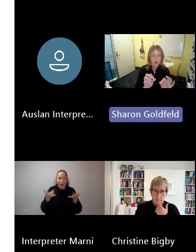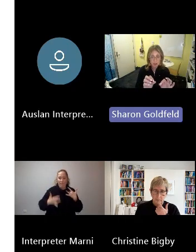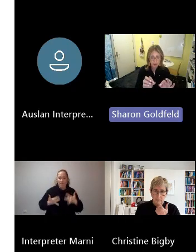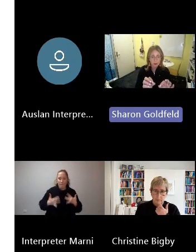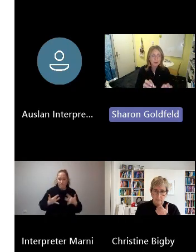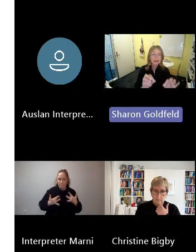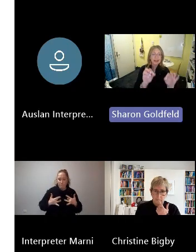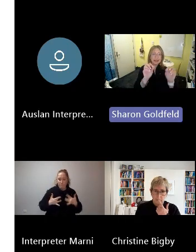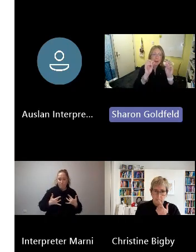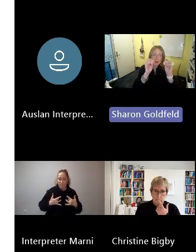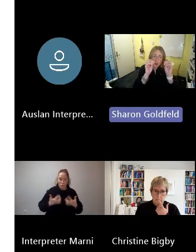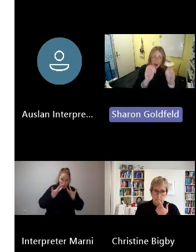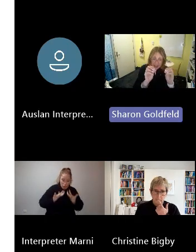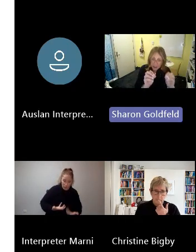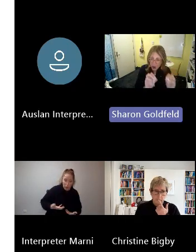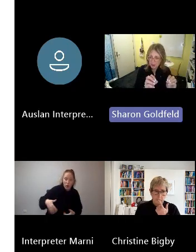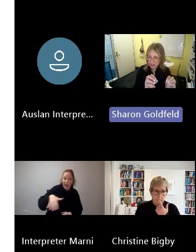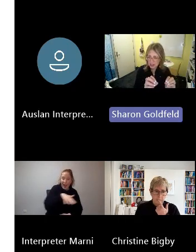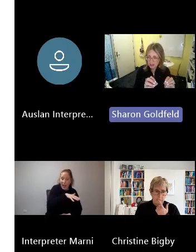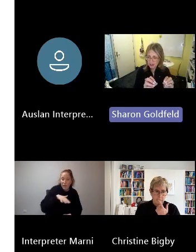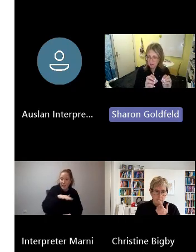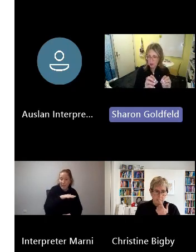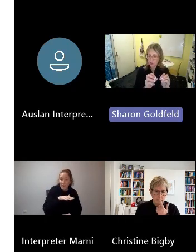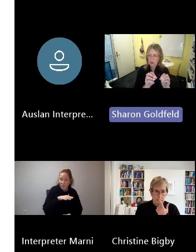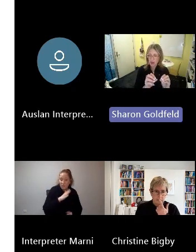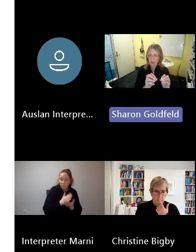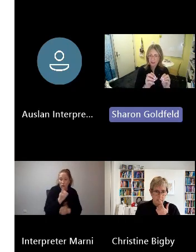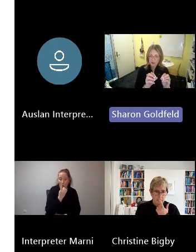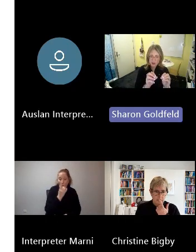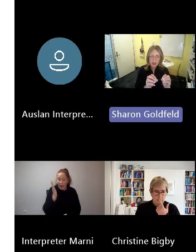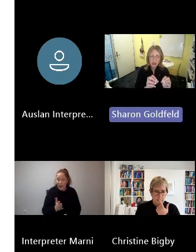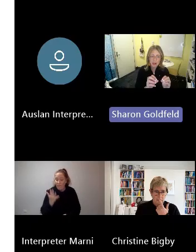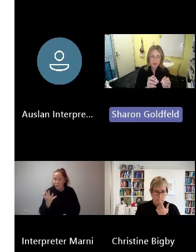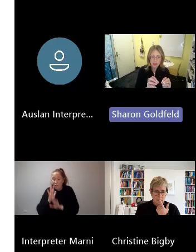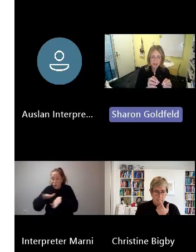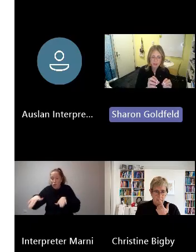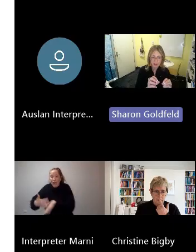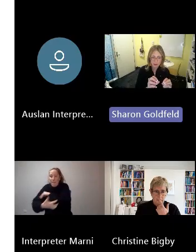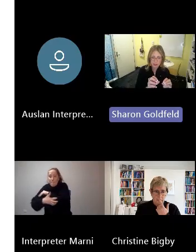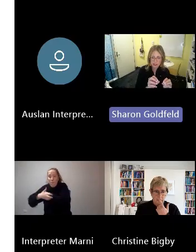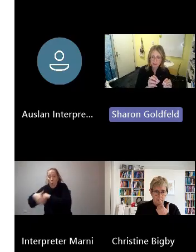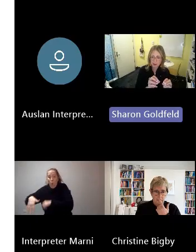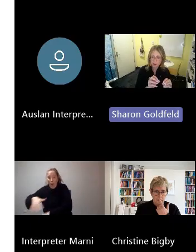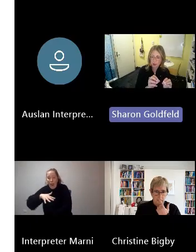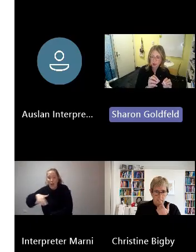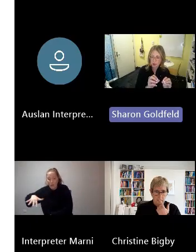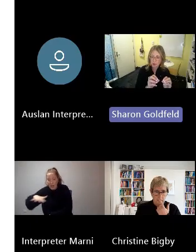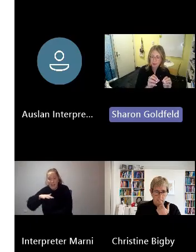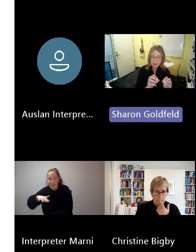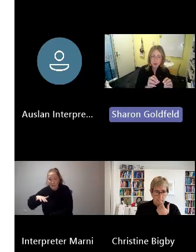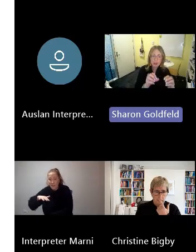so not zero. But one in five kids in our poorest areas are turning up developmentally vulnerable on two domains.